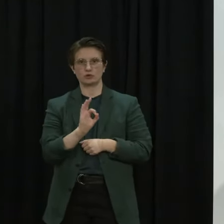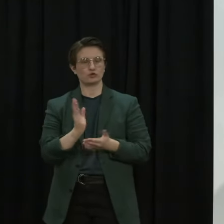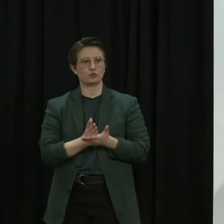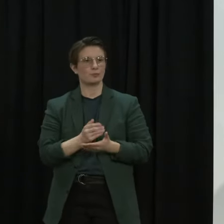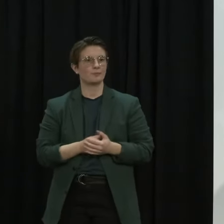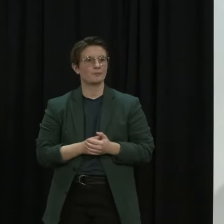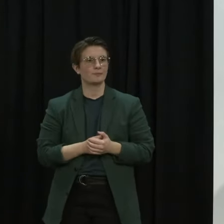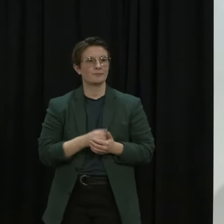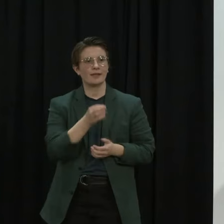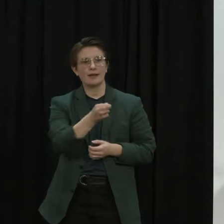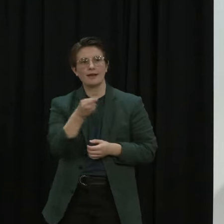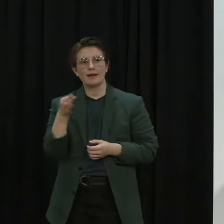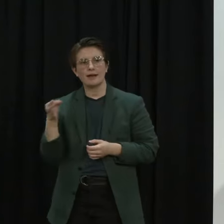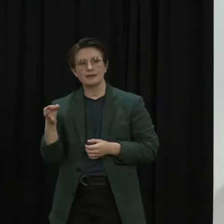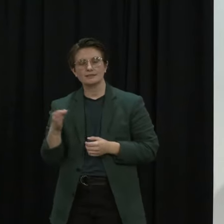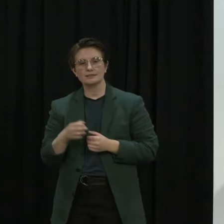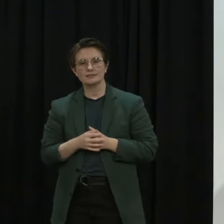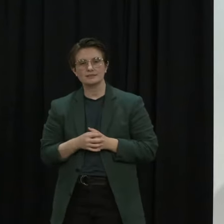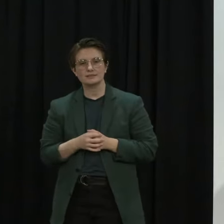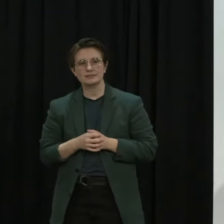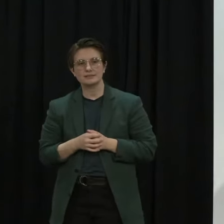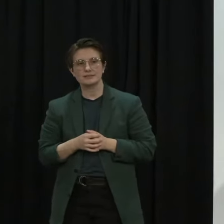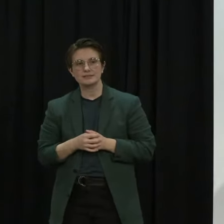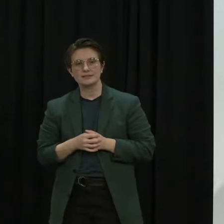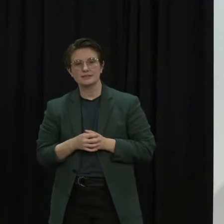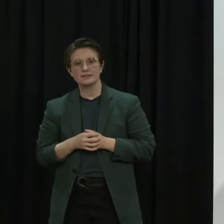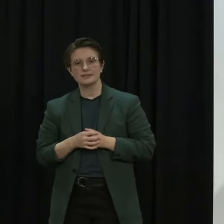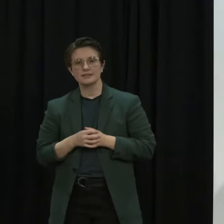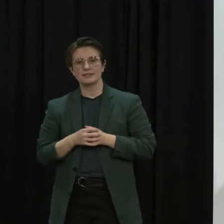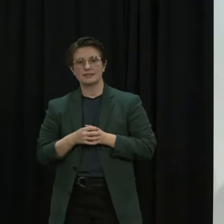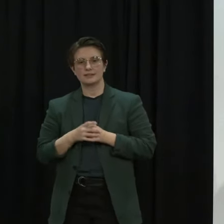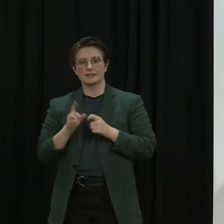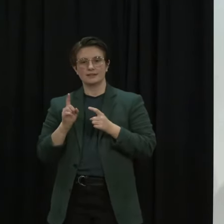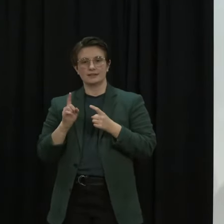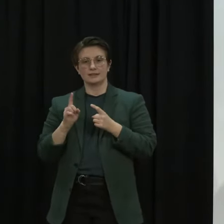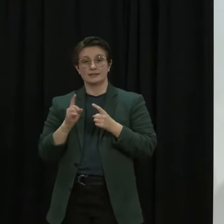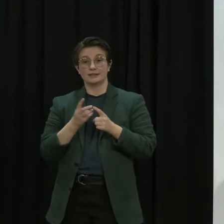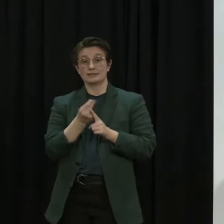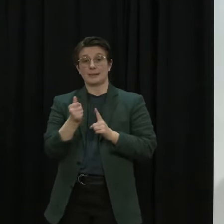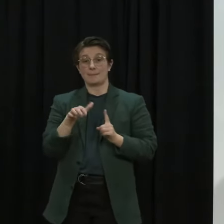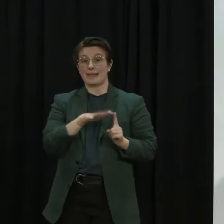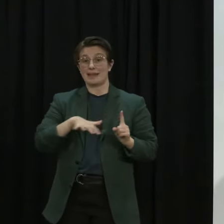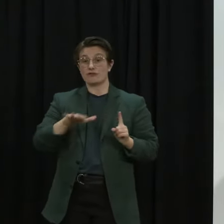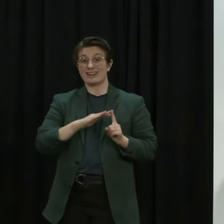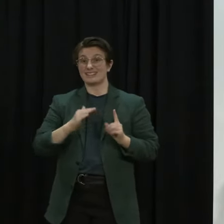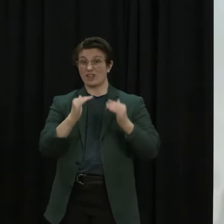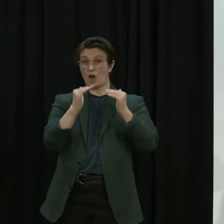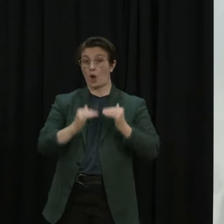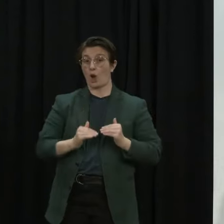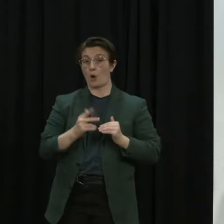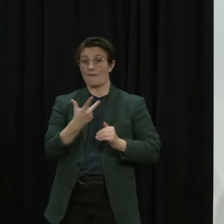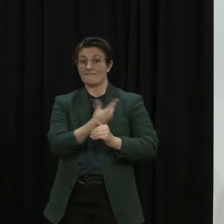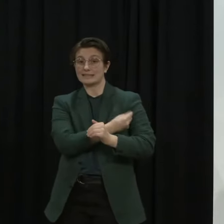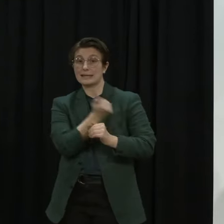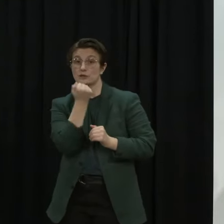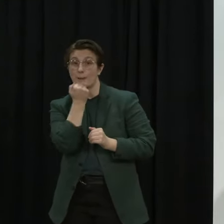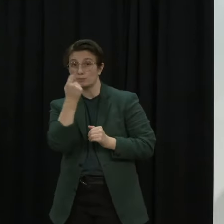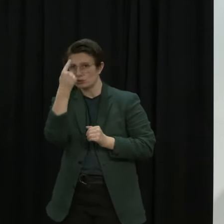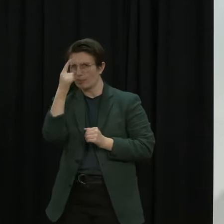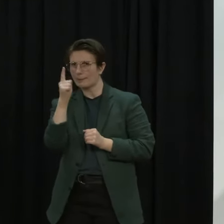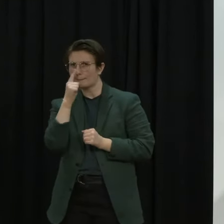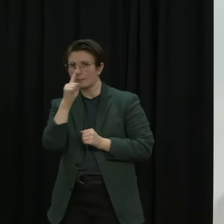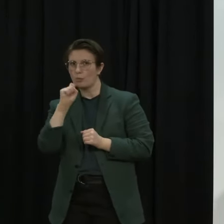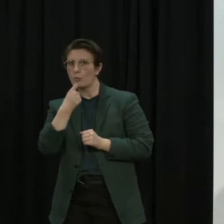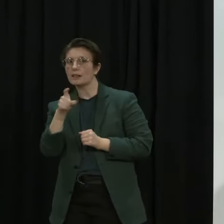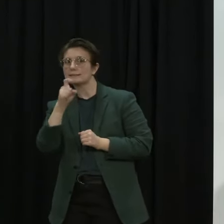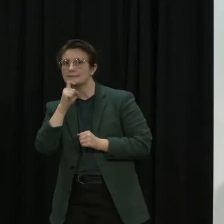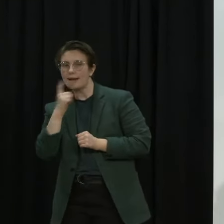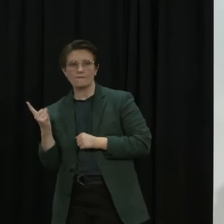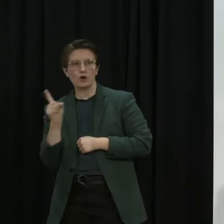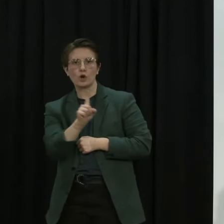We are not.